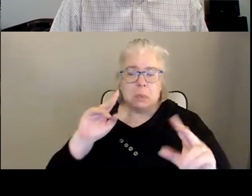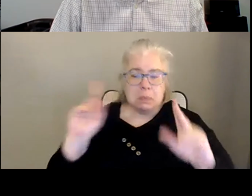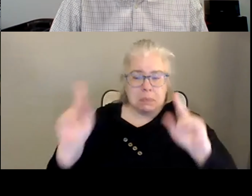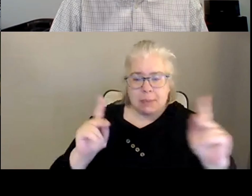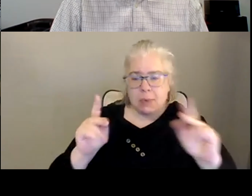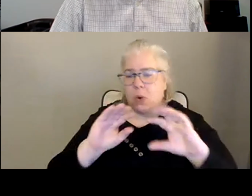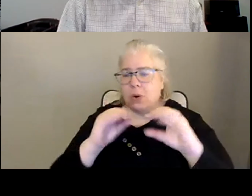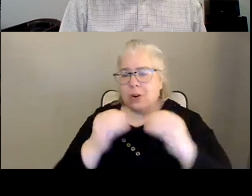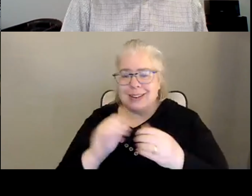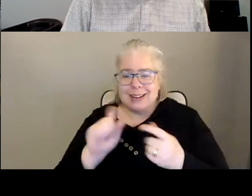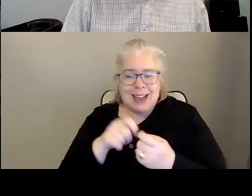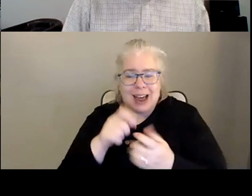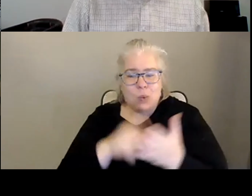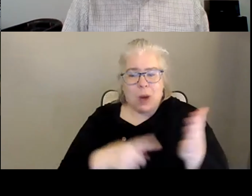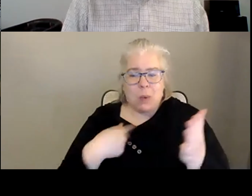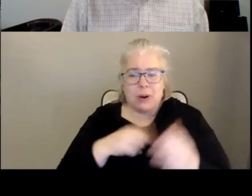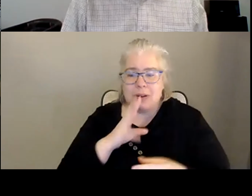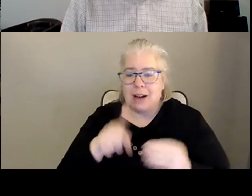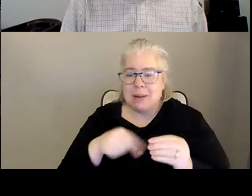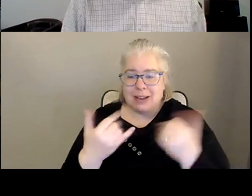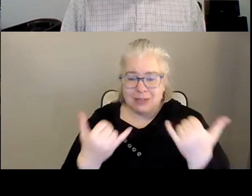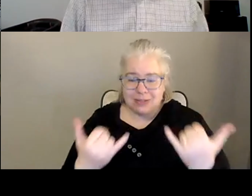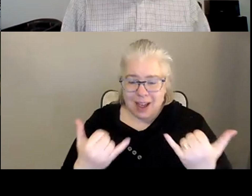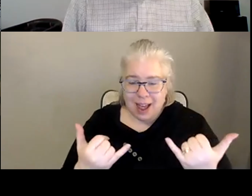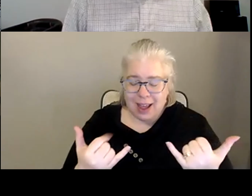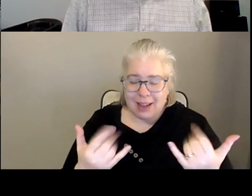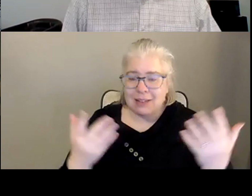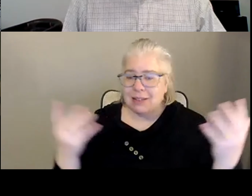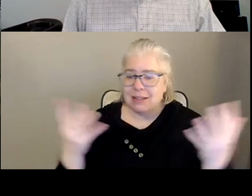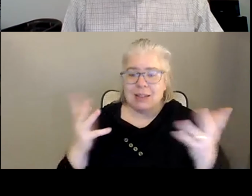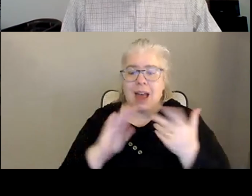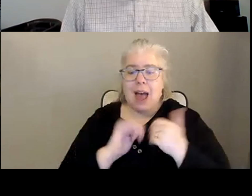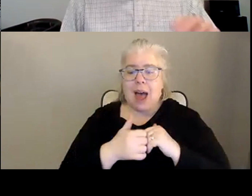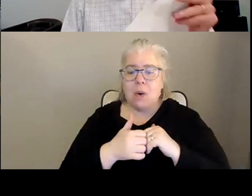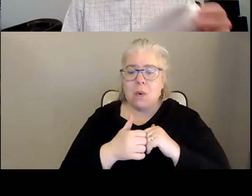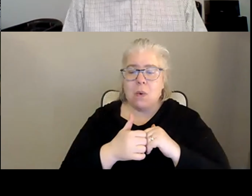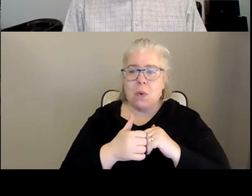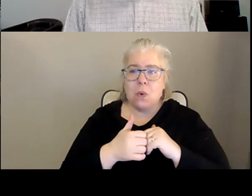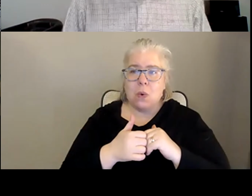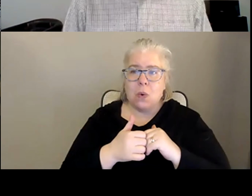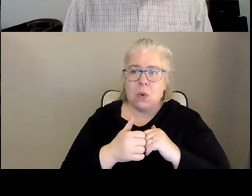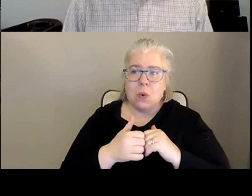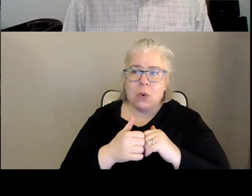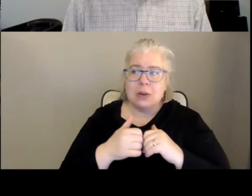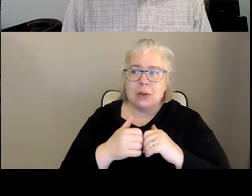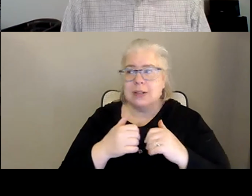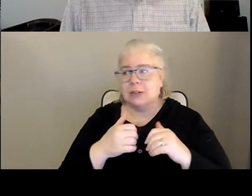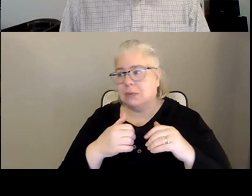exactly what we're talking about today. You know, how can you make your programs, services